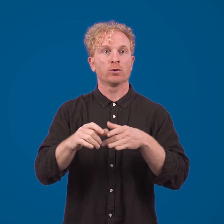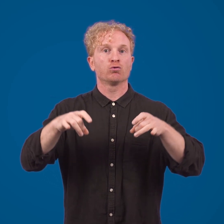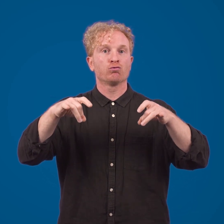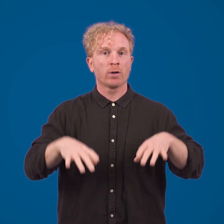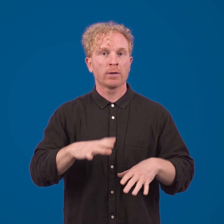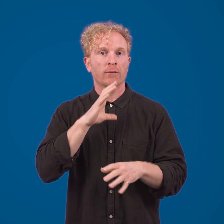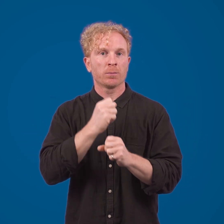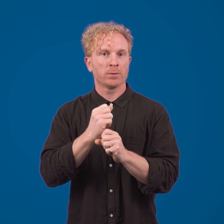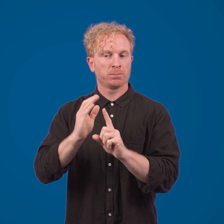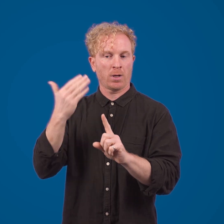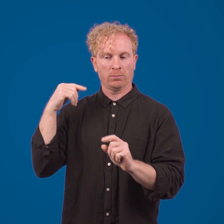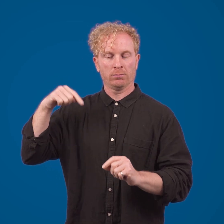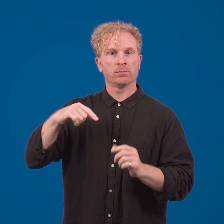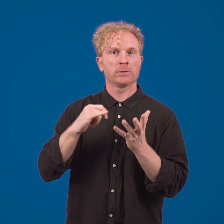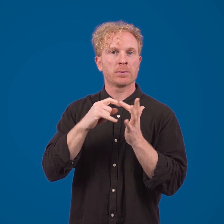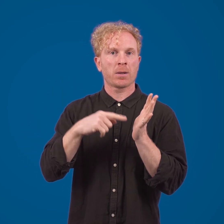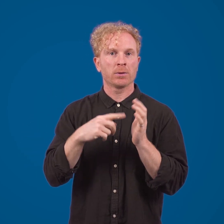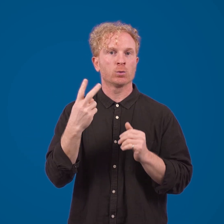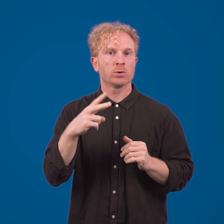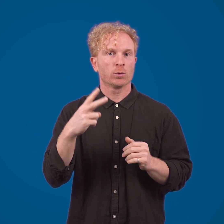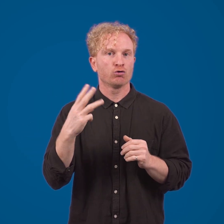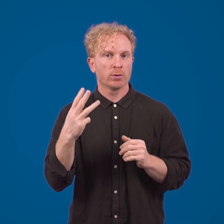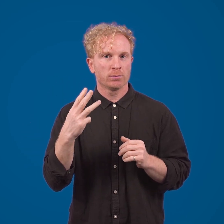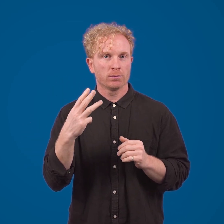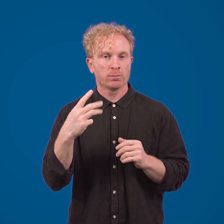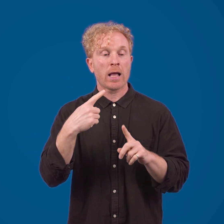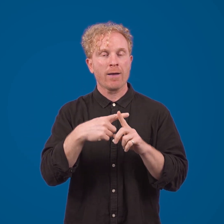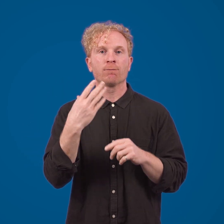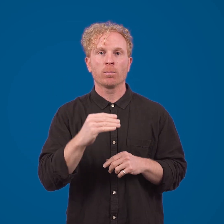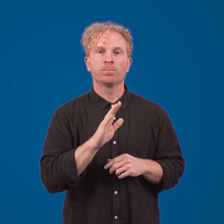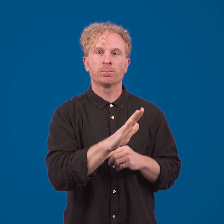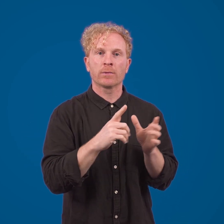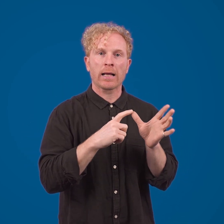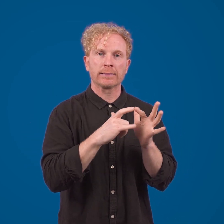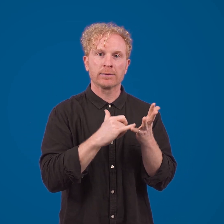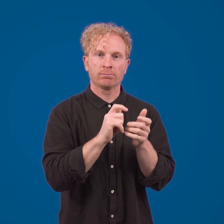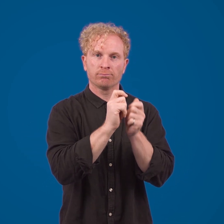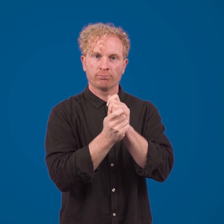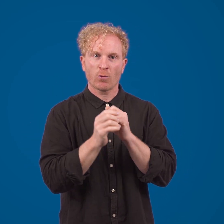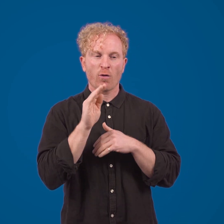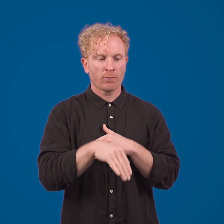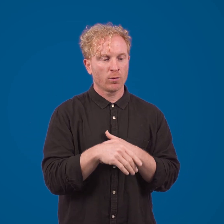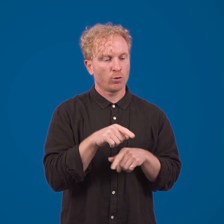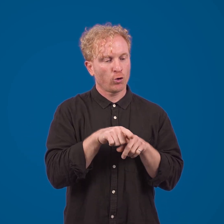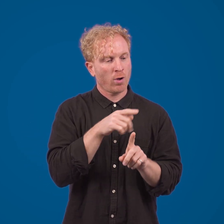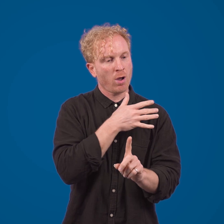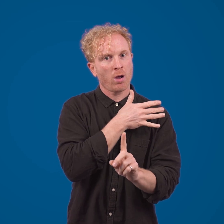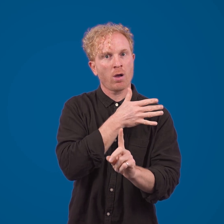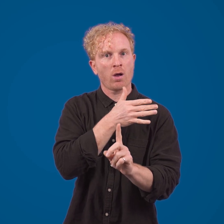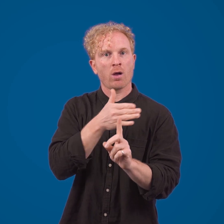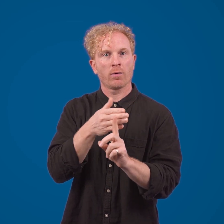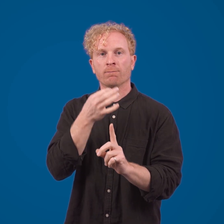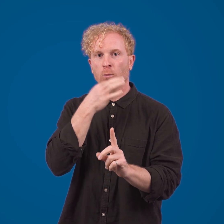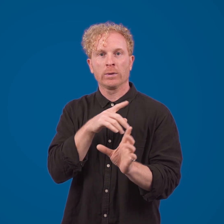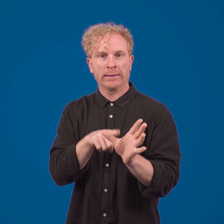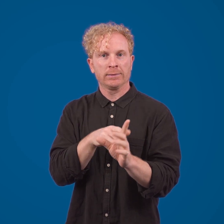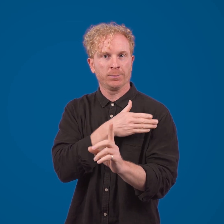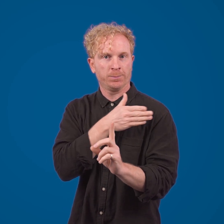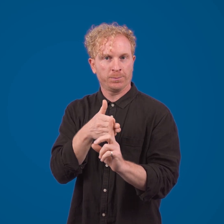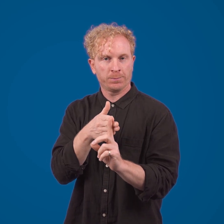Australian Government in September 2023 and other learnings from the first few years of ADS implementation.